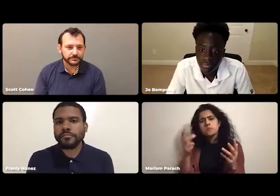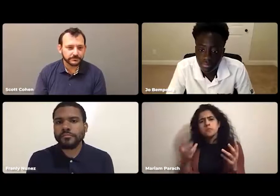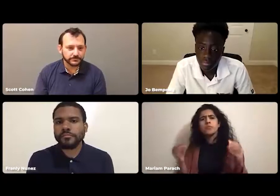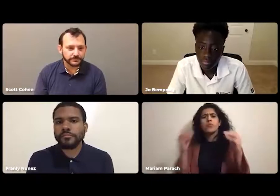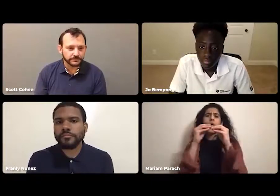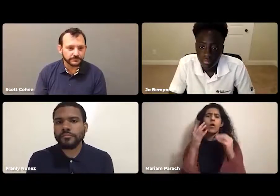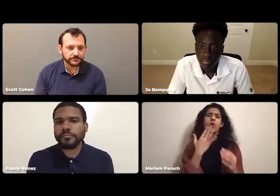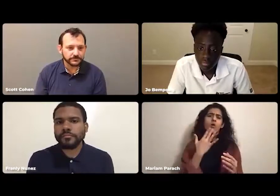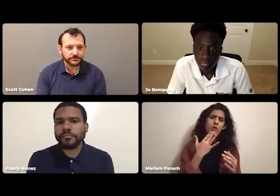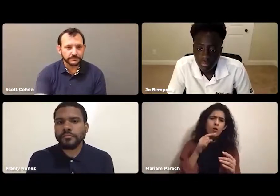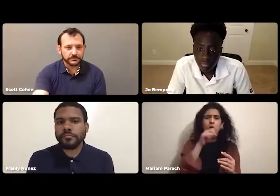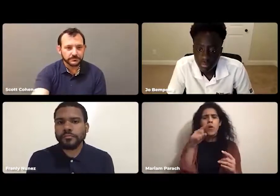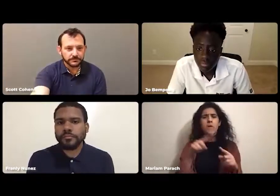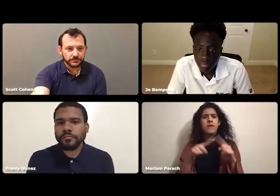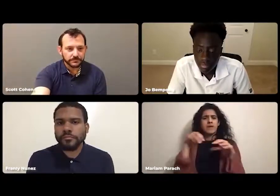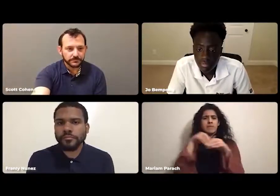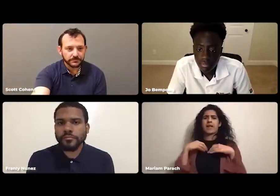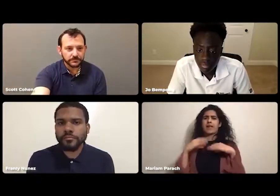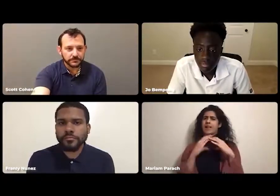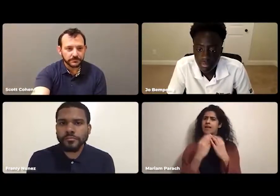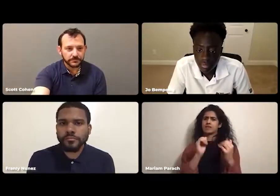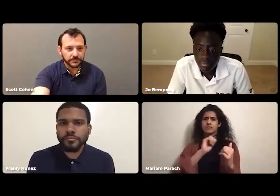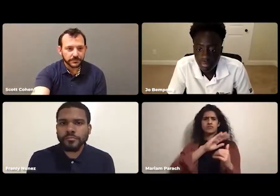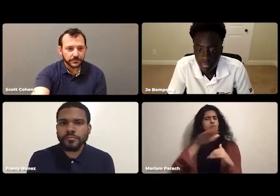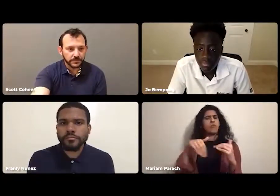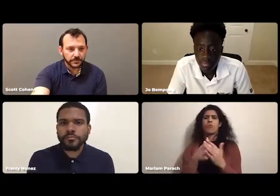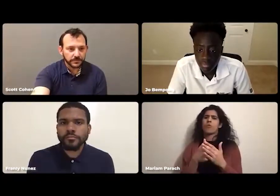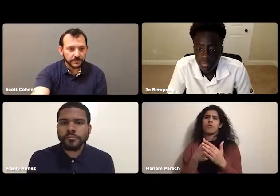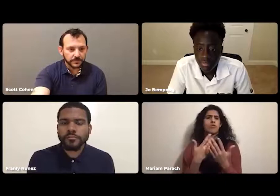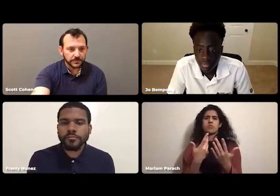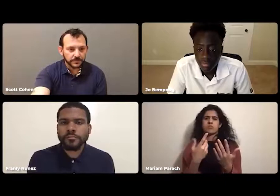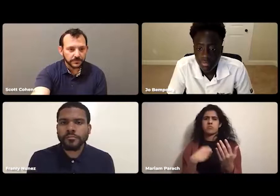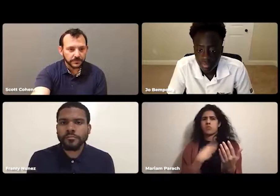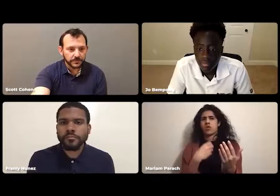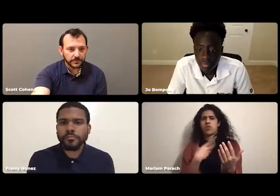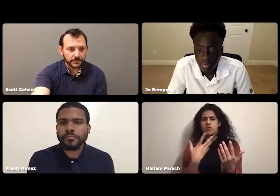Then, as I got older, into high school, there were more and more people of color.